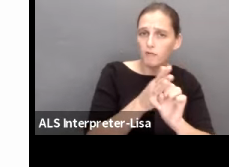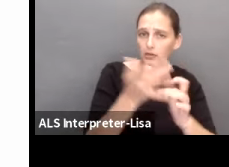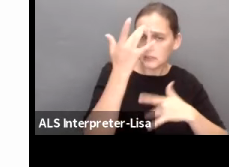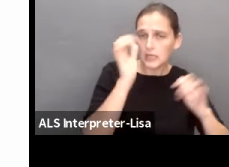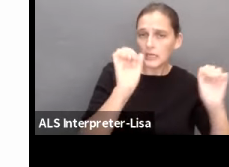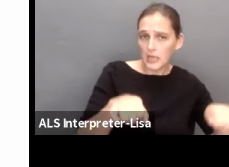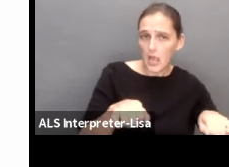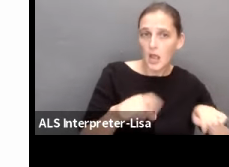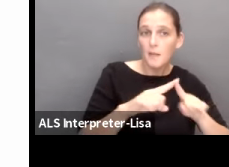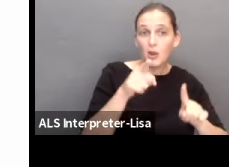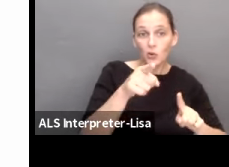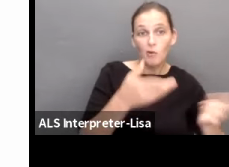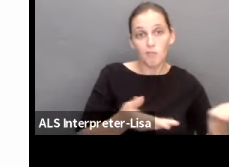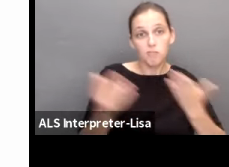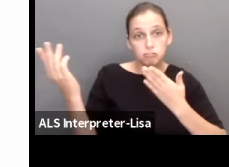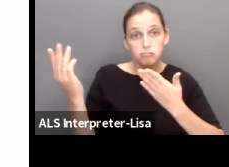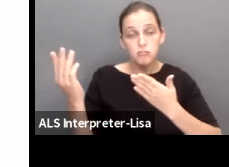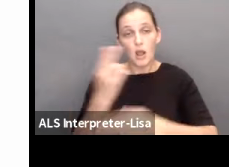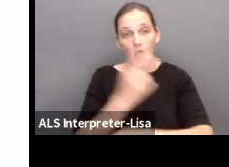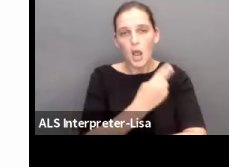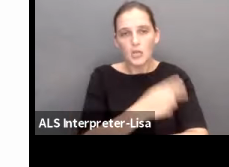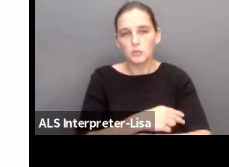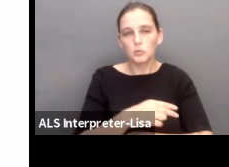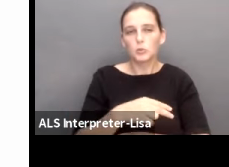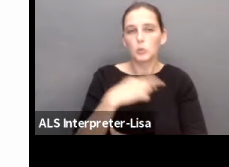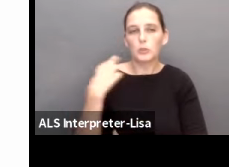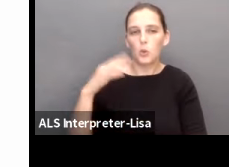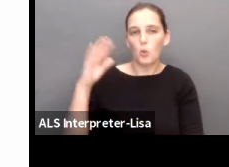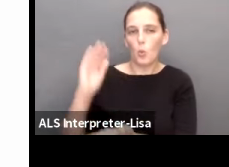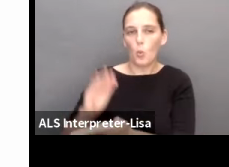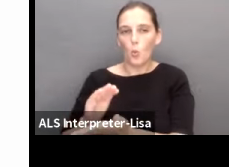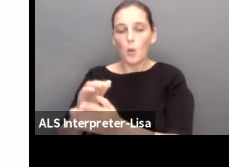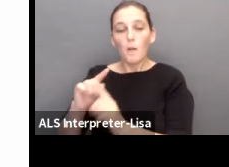or being hospitalized is really low, but it does also help prevent infections.